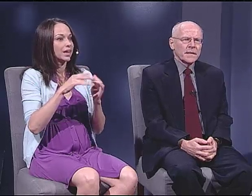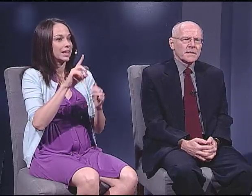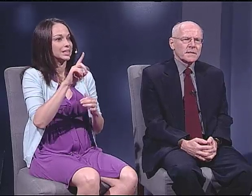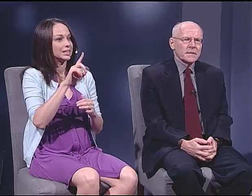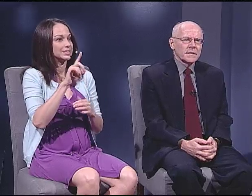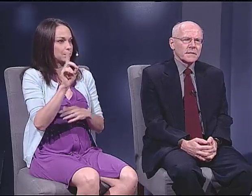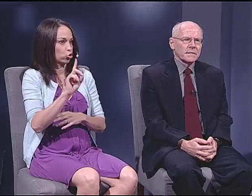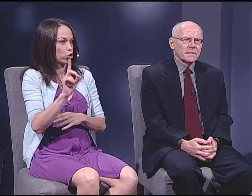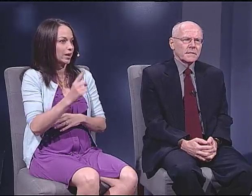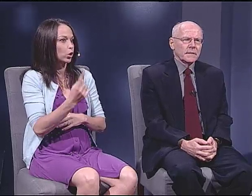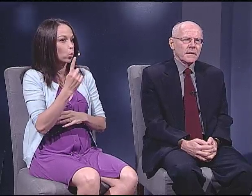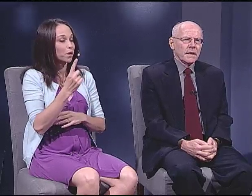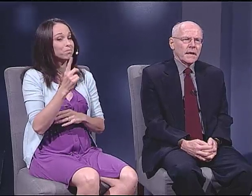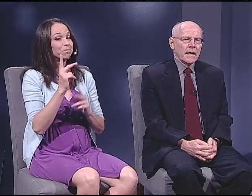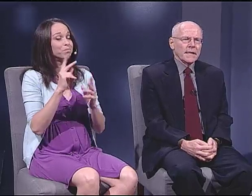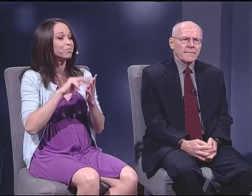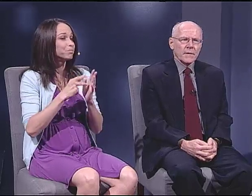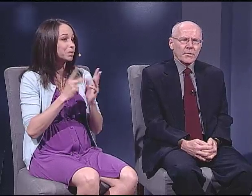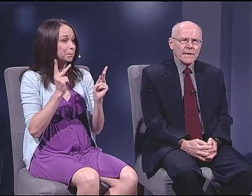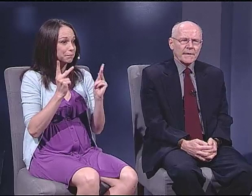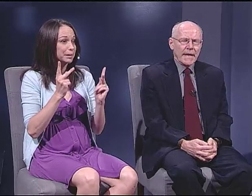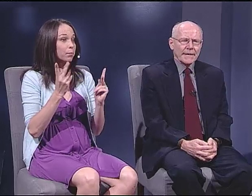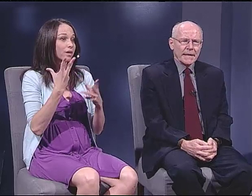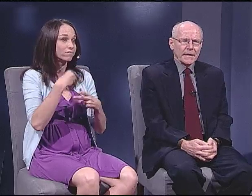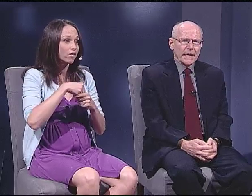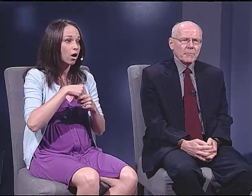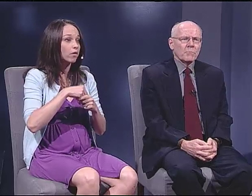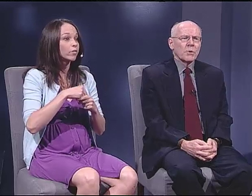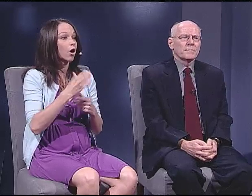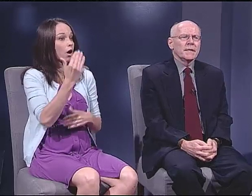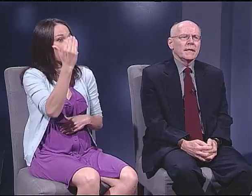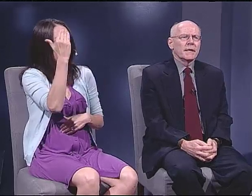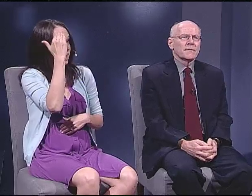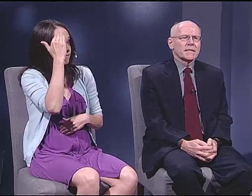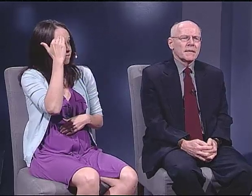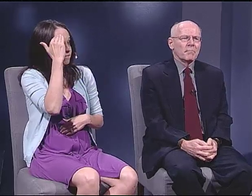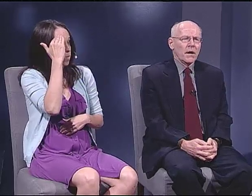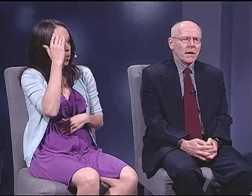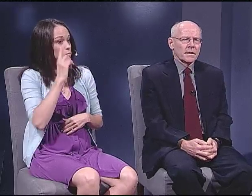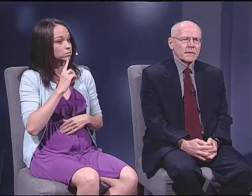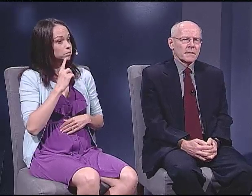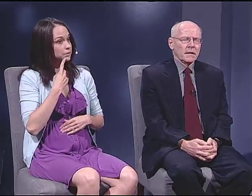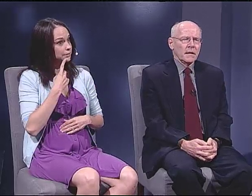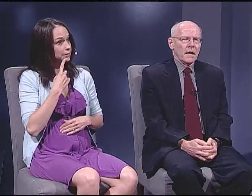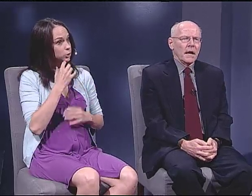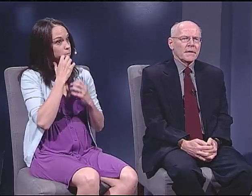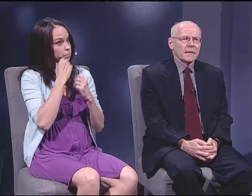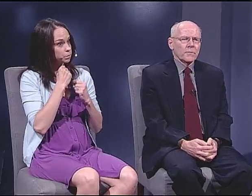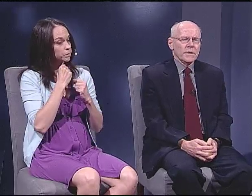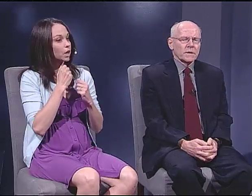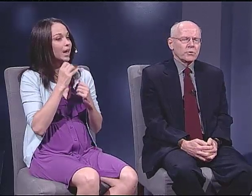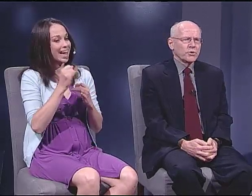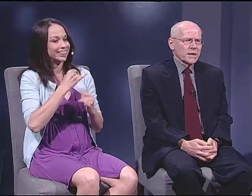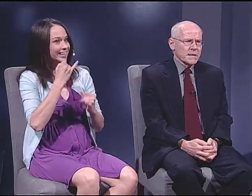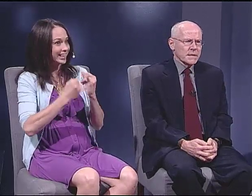and sincere and even though, even at the end of the day, we won't be of same mind, I think we can do justice